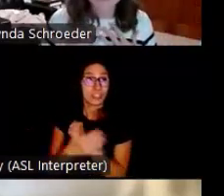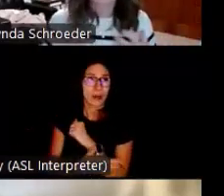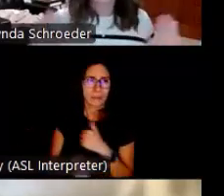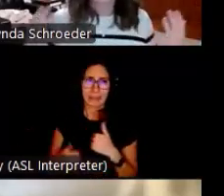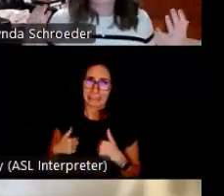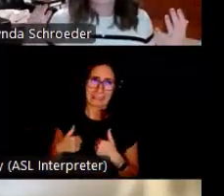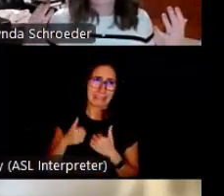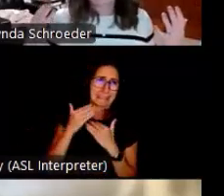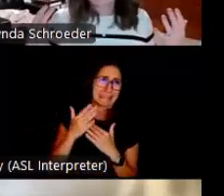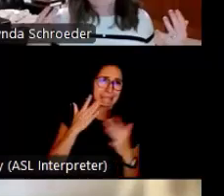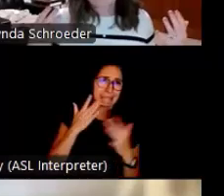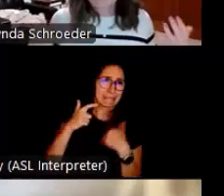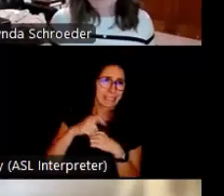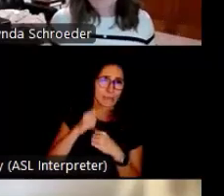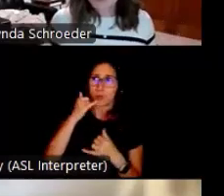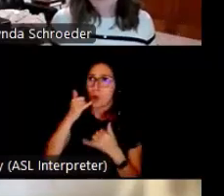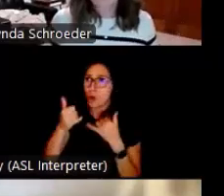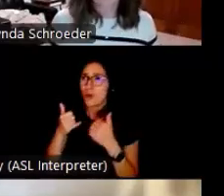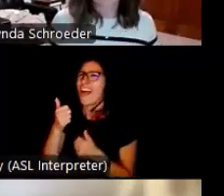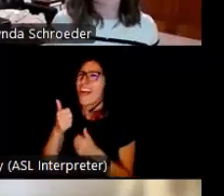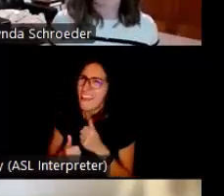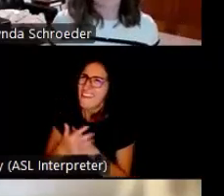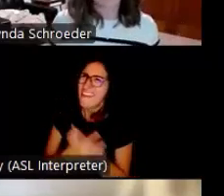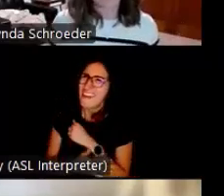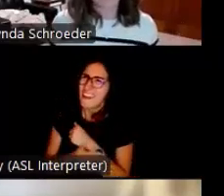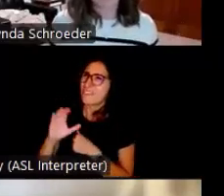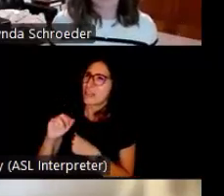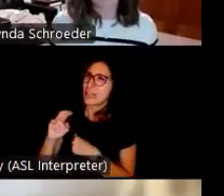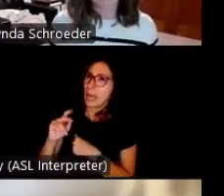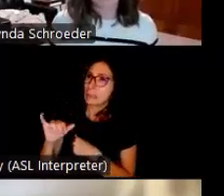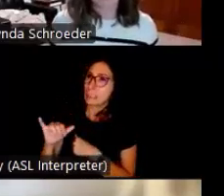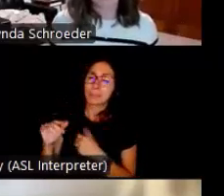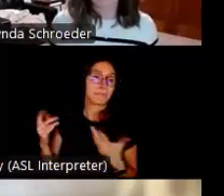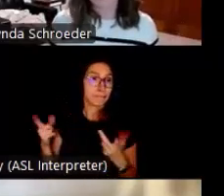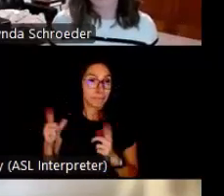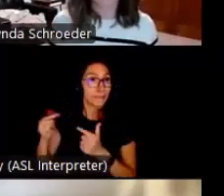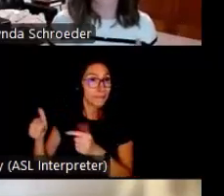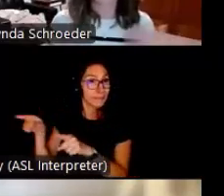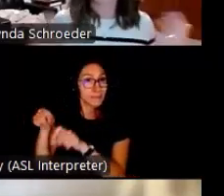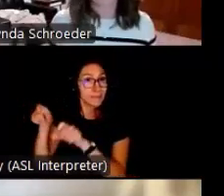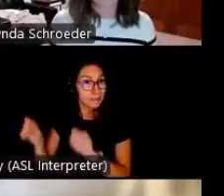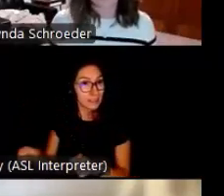So that phone call is really an excellent touchpoint in a world in which we are drowning